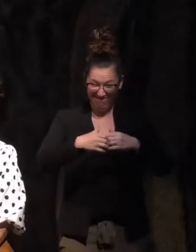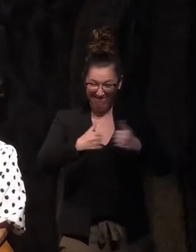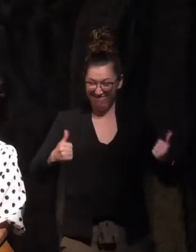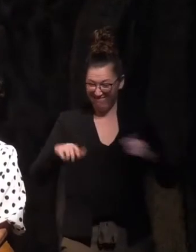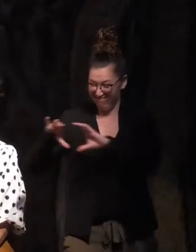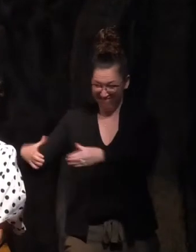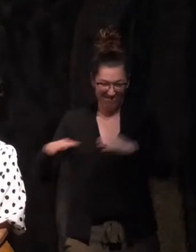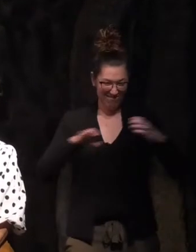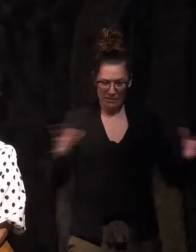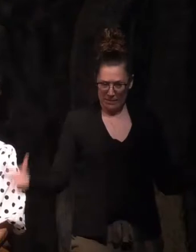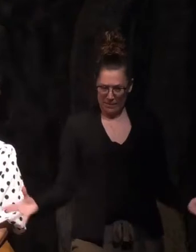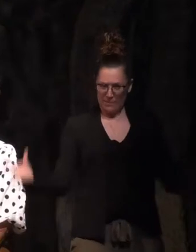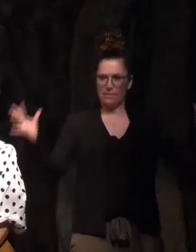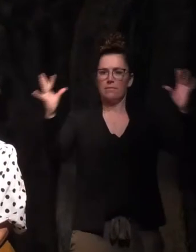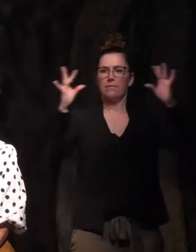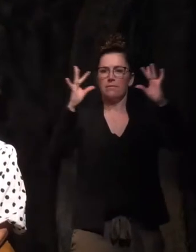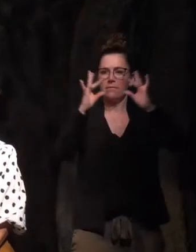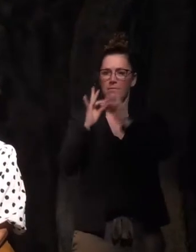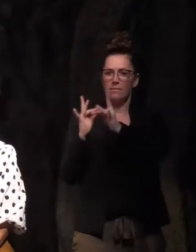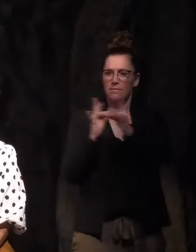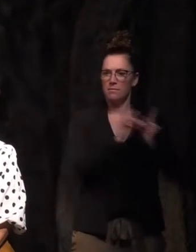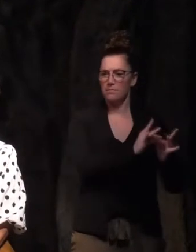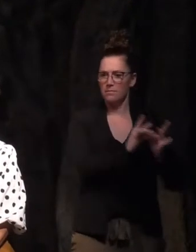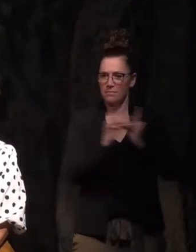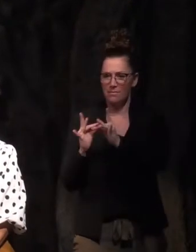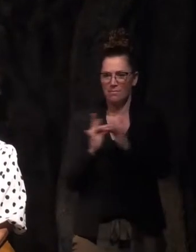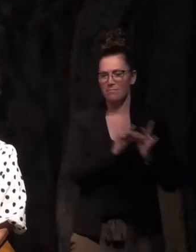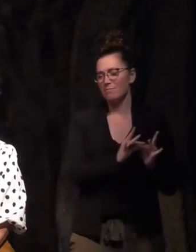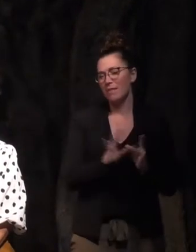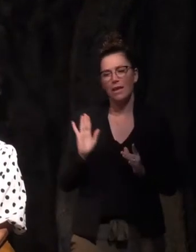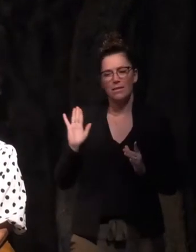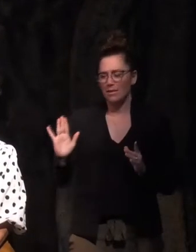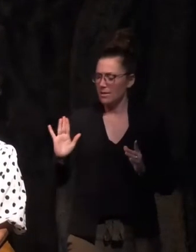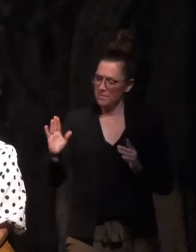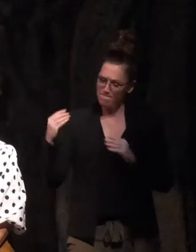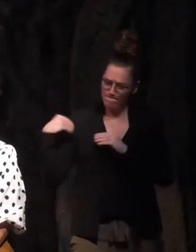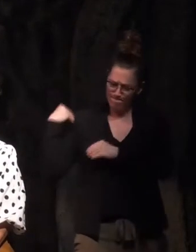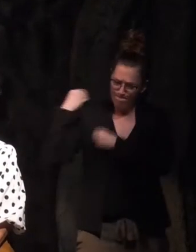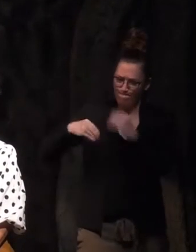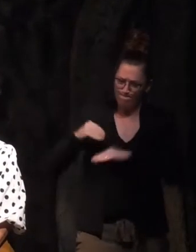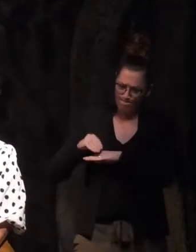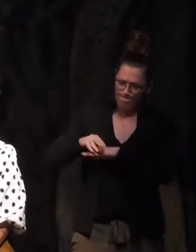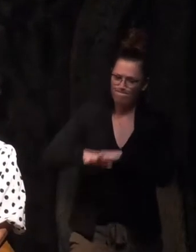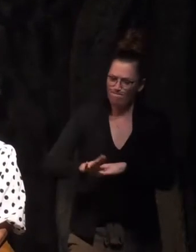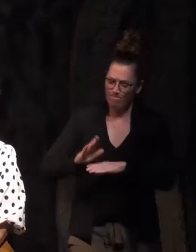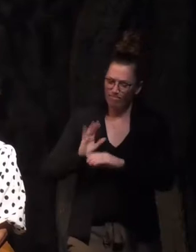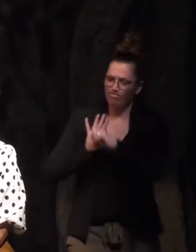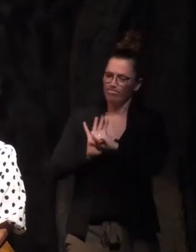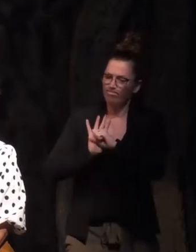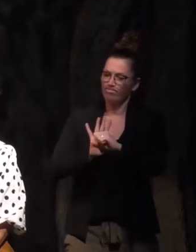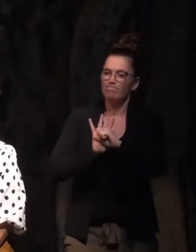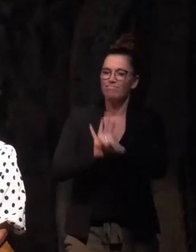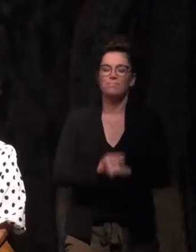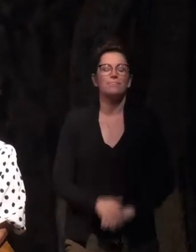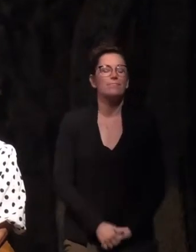into Marcus's profound legacy and mark in our national ecology. I first met Marcus while studying